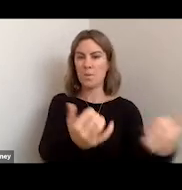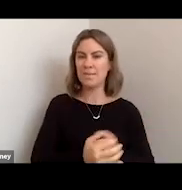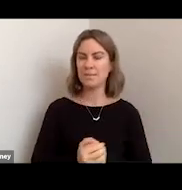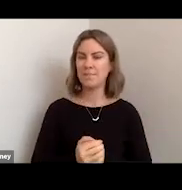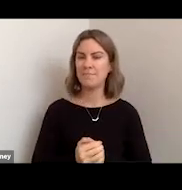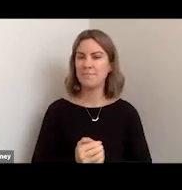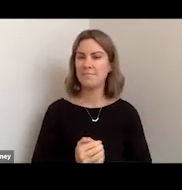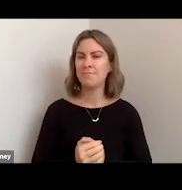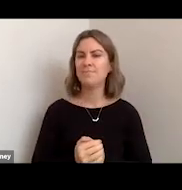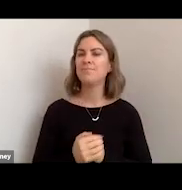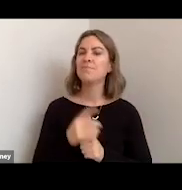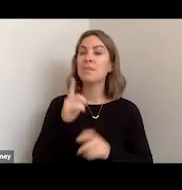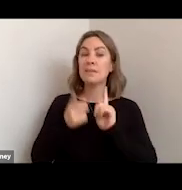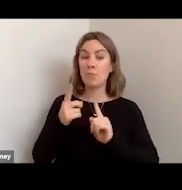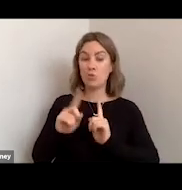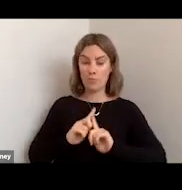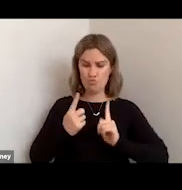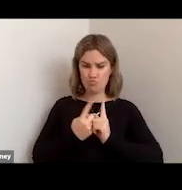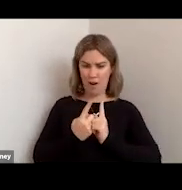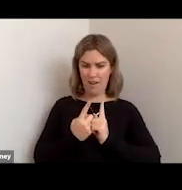Often one product can have many audiences. I need to be able to